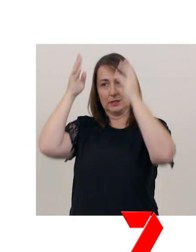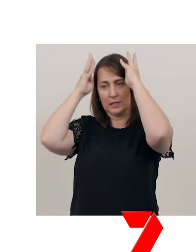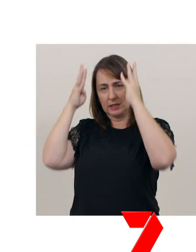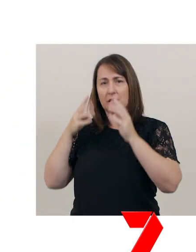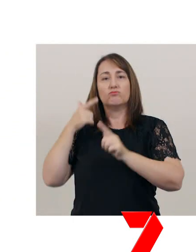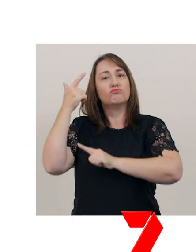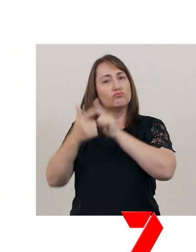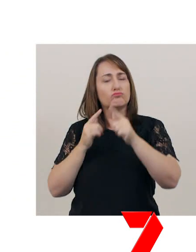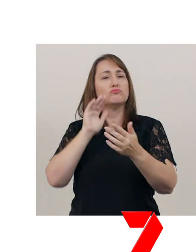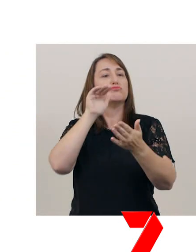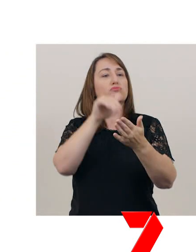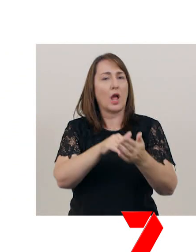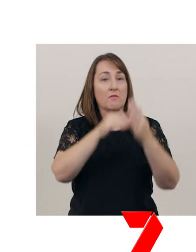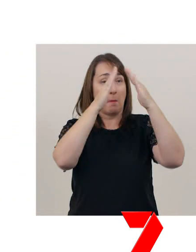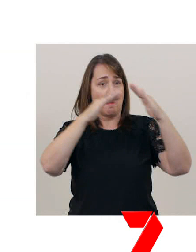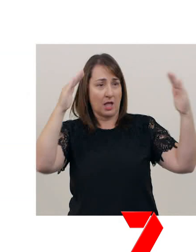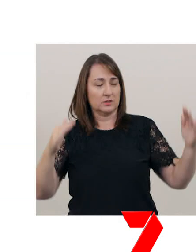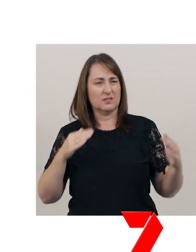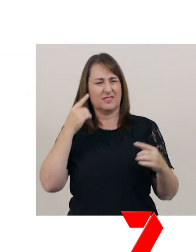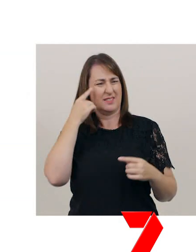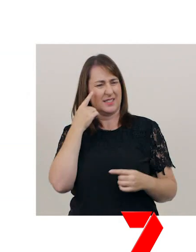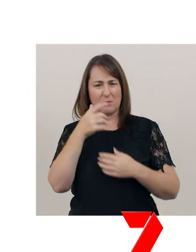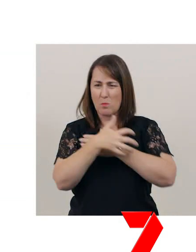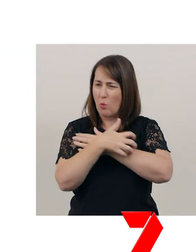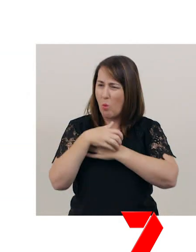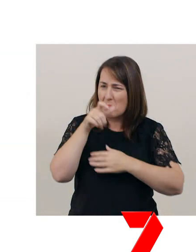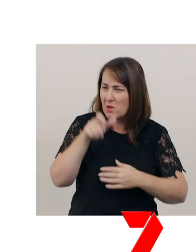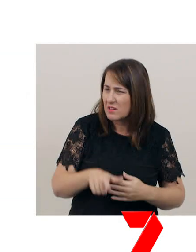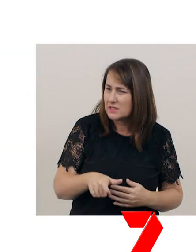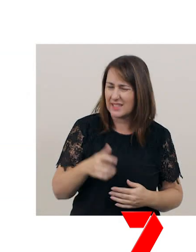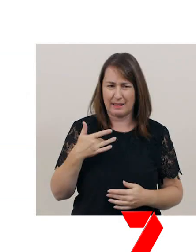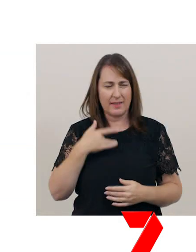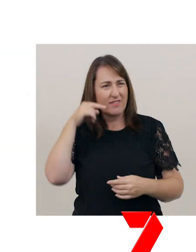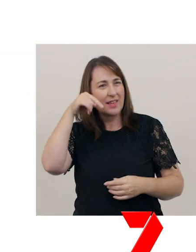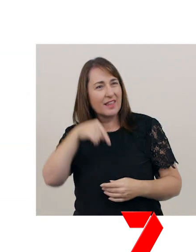but couldn't believe the owner of the golden slipper lived in such poor circumstances.